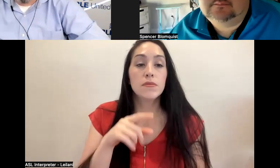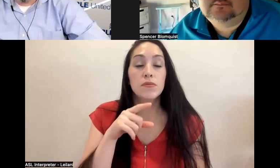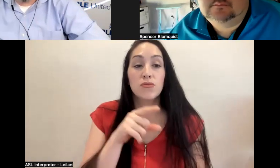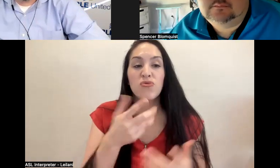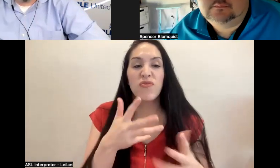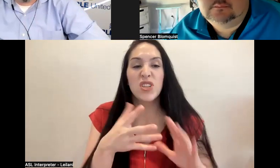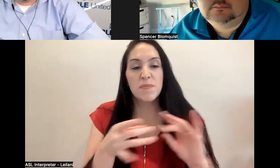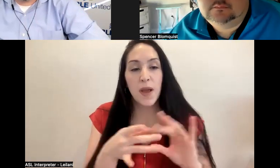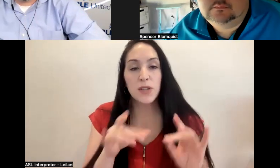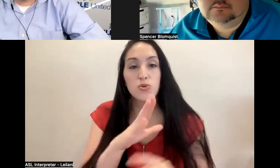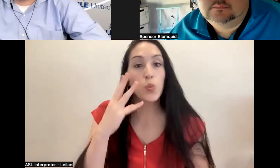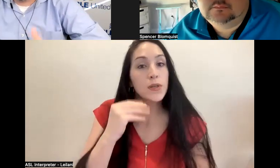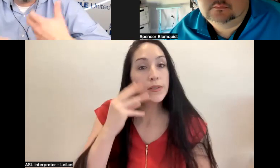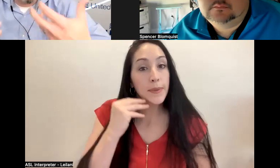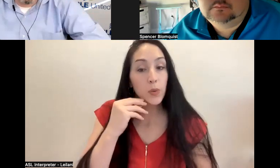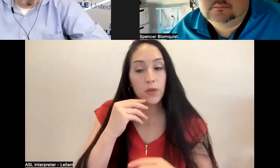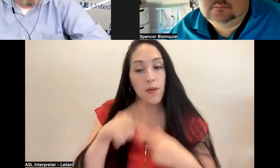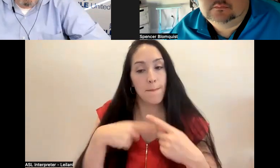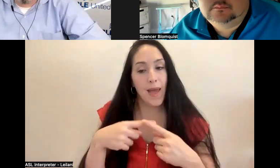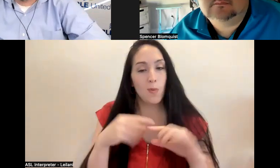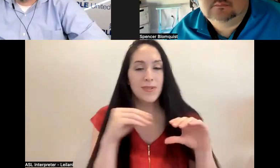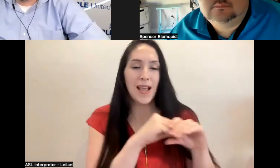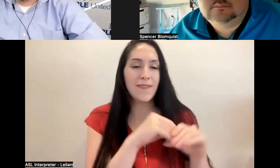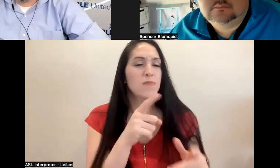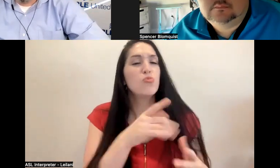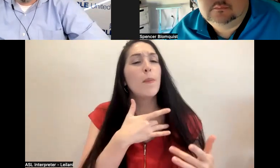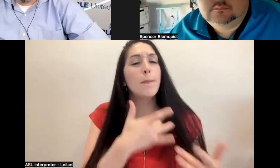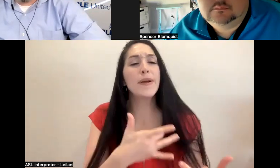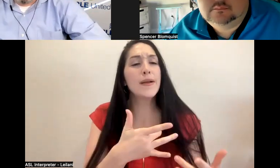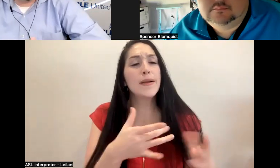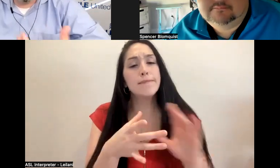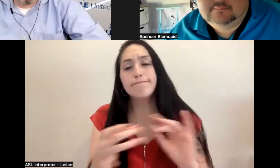what do you tell others when you're when you're out talking about able accounts? And why it's